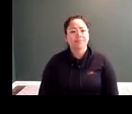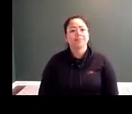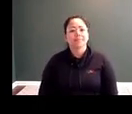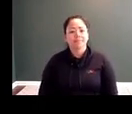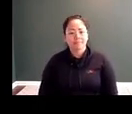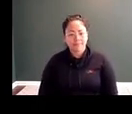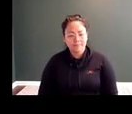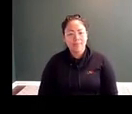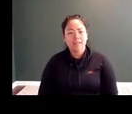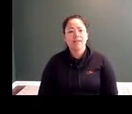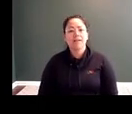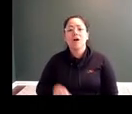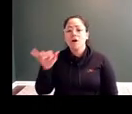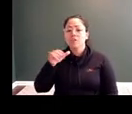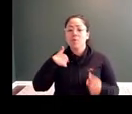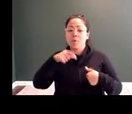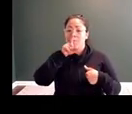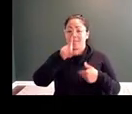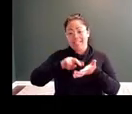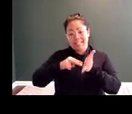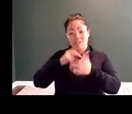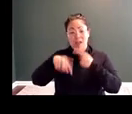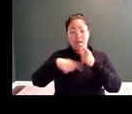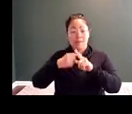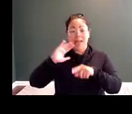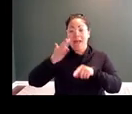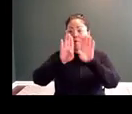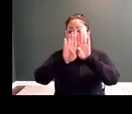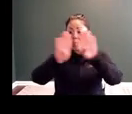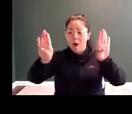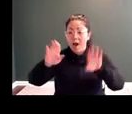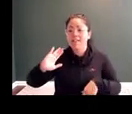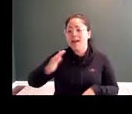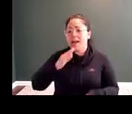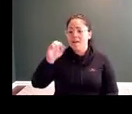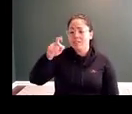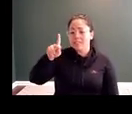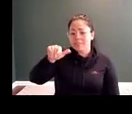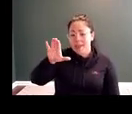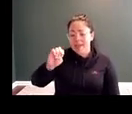We also are really intentional at LUNA about our walls and our spaces, our physical spaces.